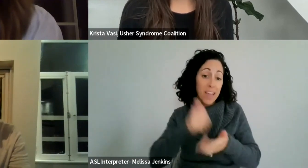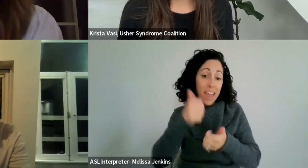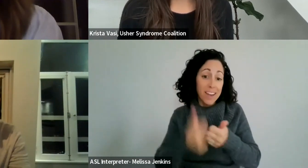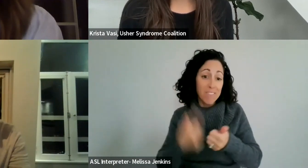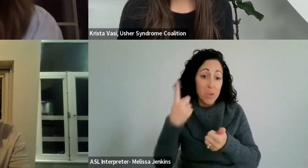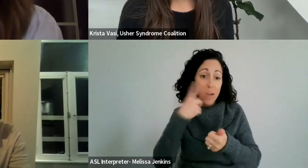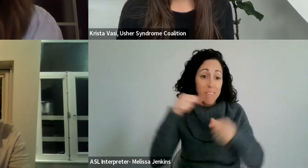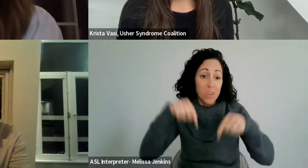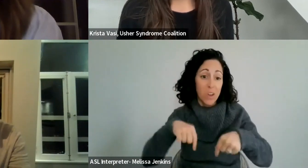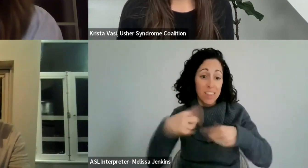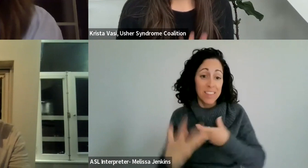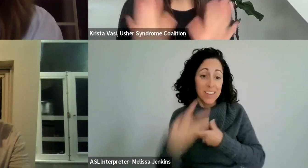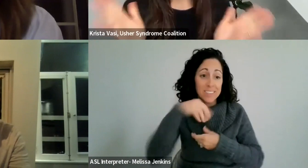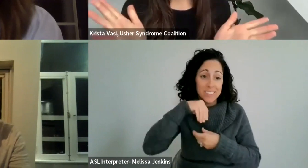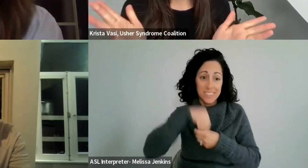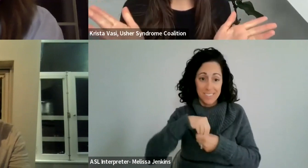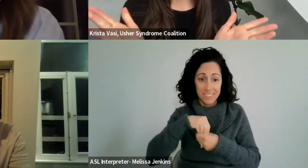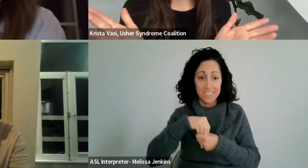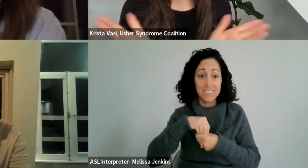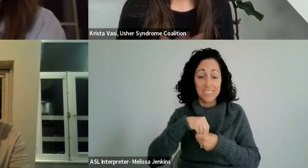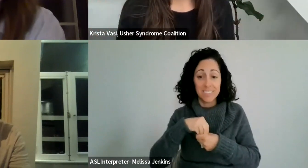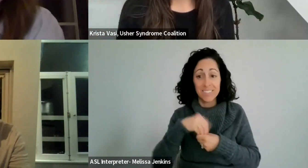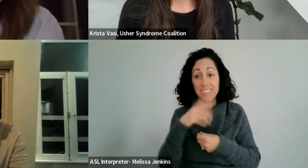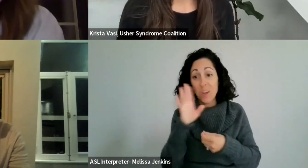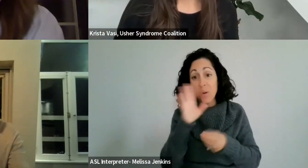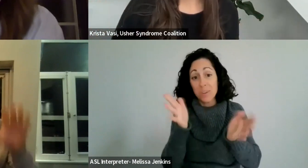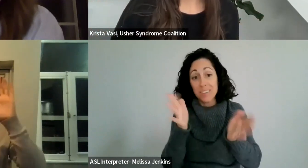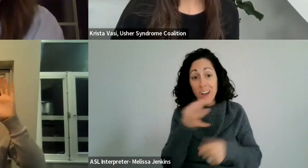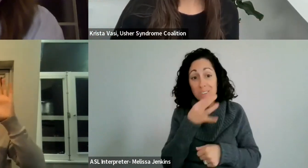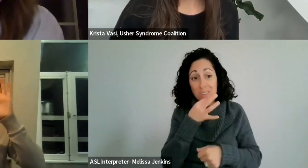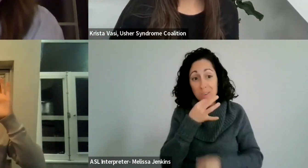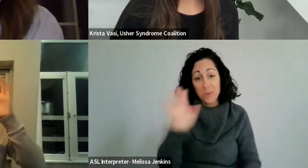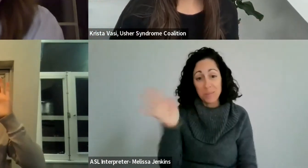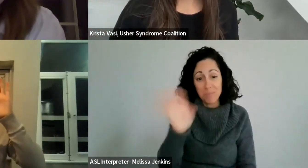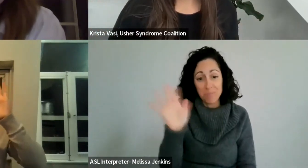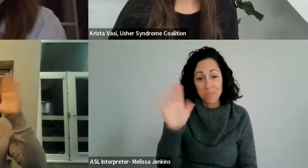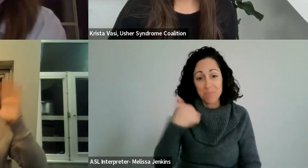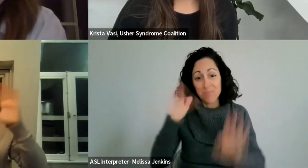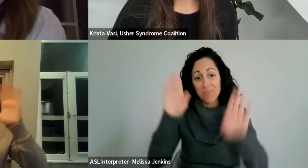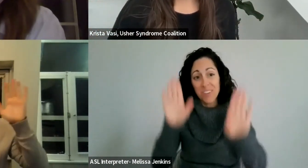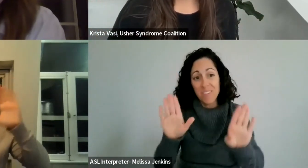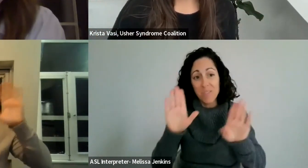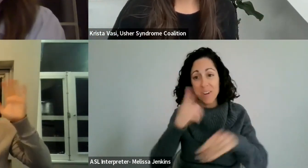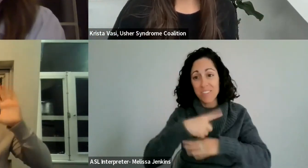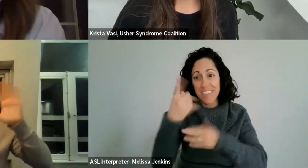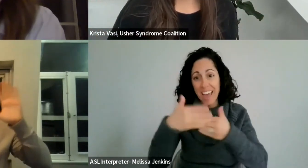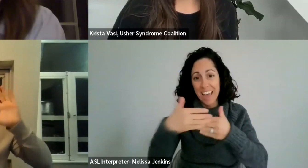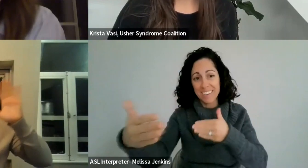of this and we'll talk soon. Have a wonderful rest of your day and evening.